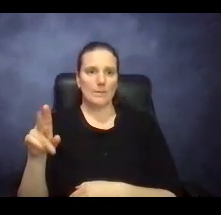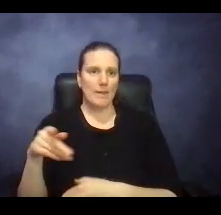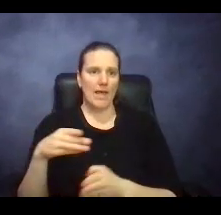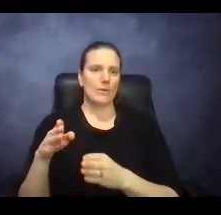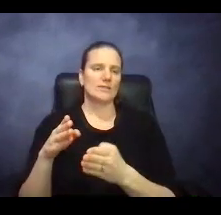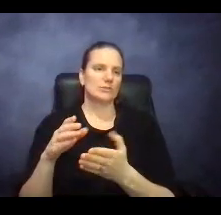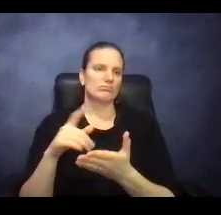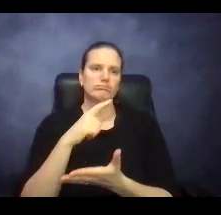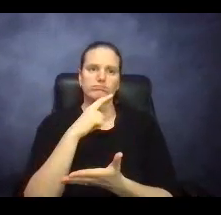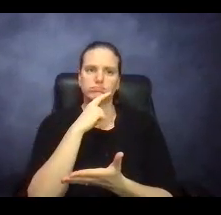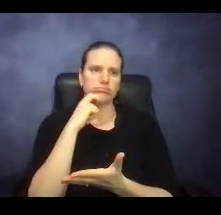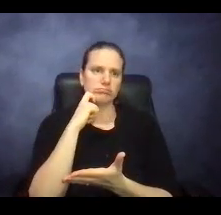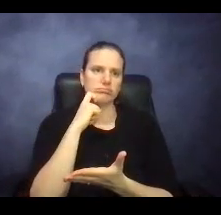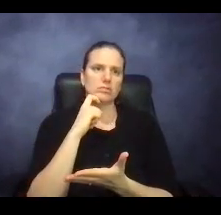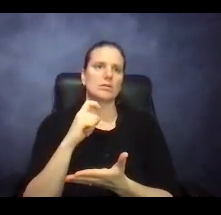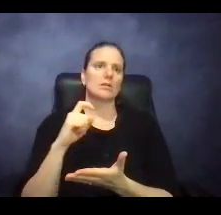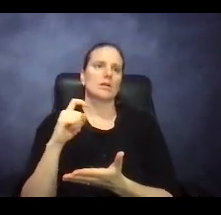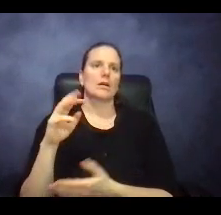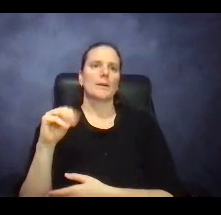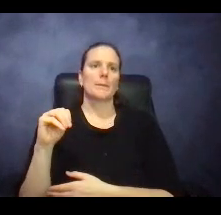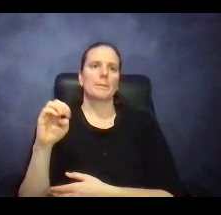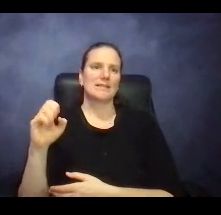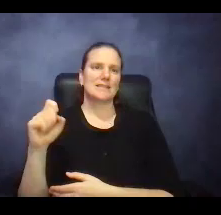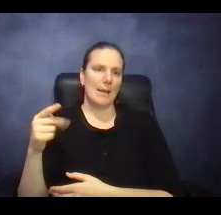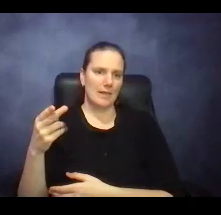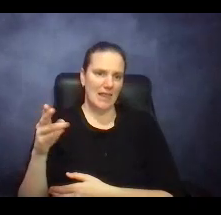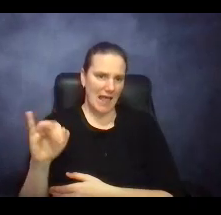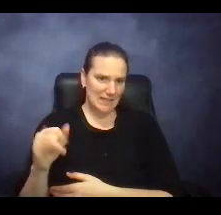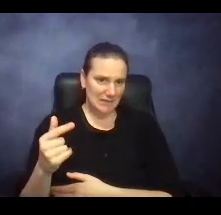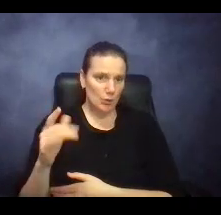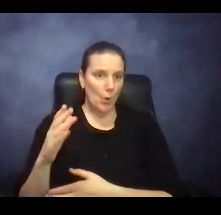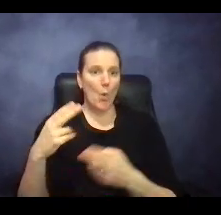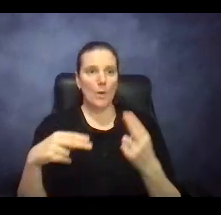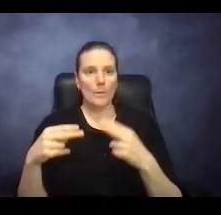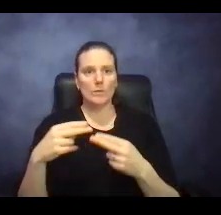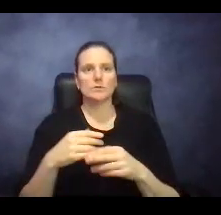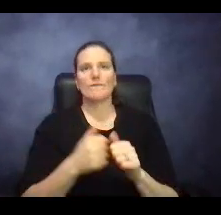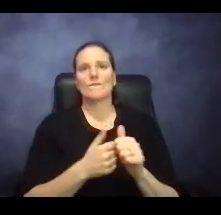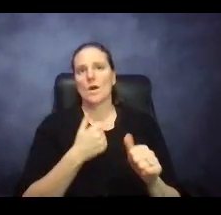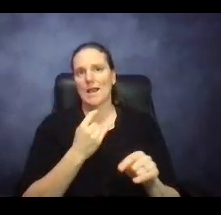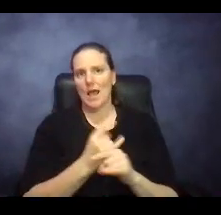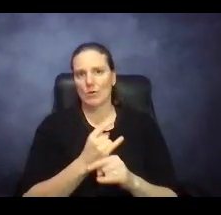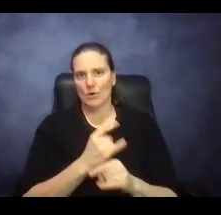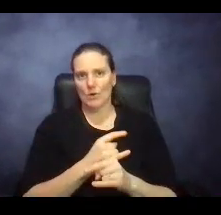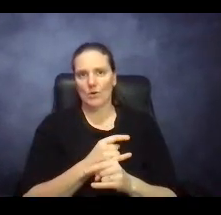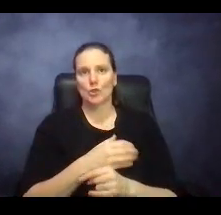and metabolizing your hormones and everything much better. Avoid alcohol. You wanna make sure you're drinking plenty of water